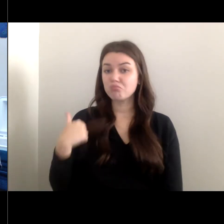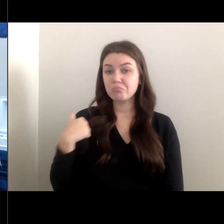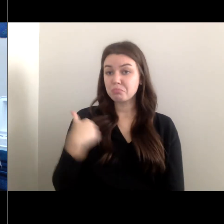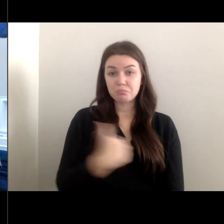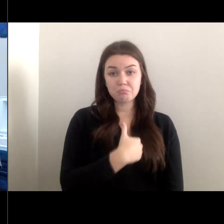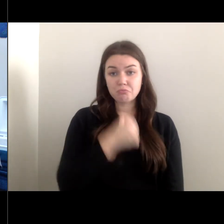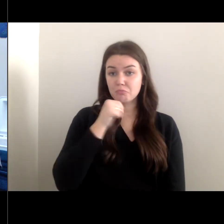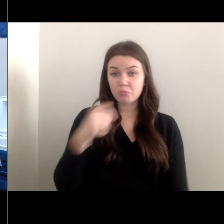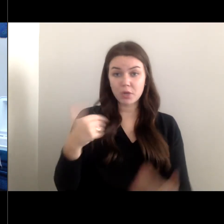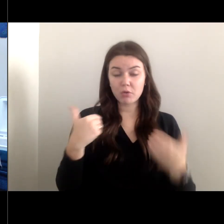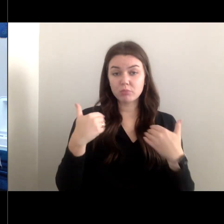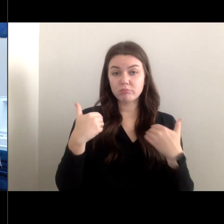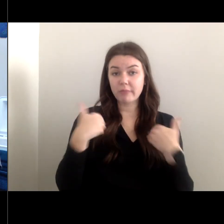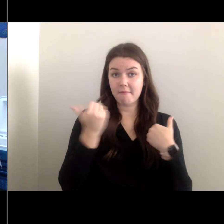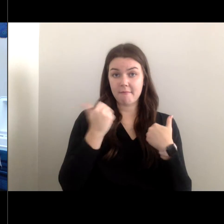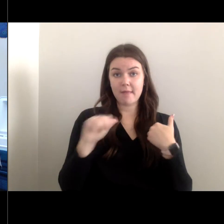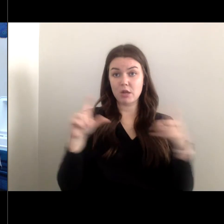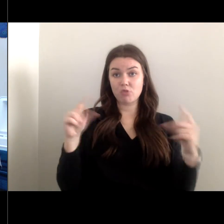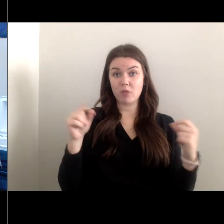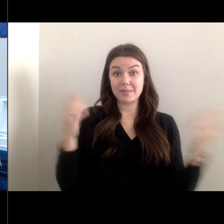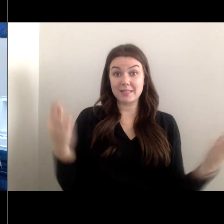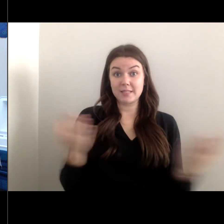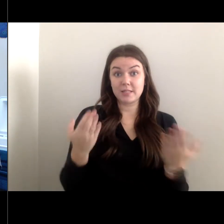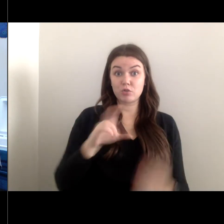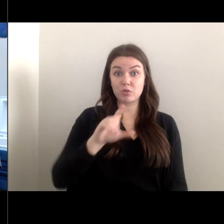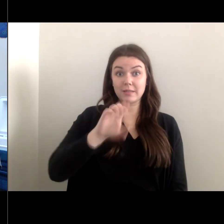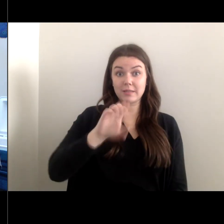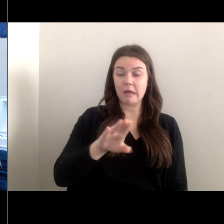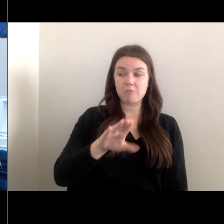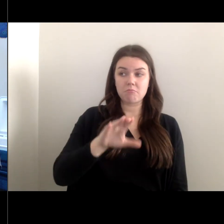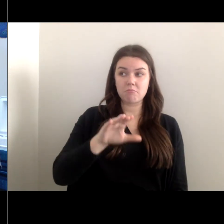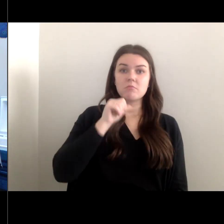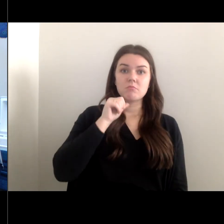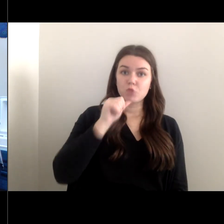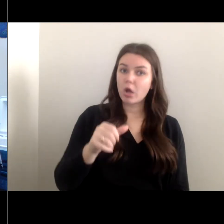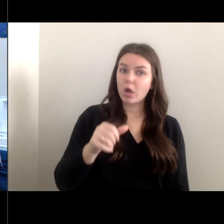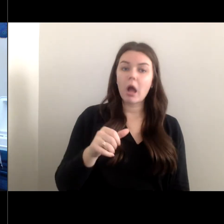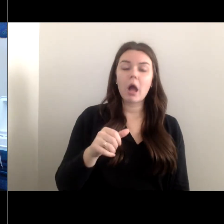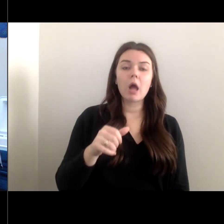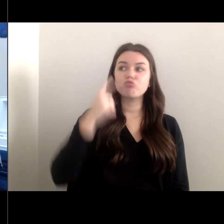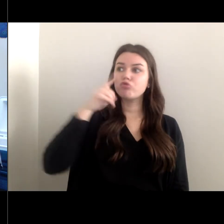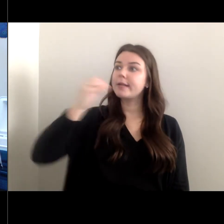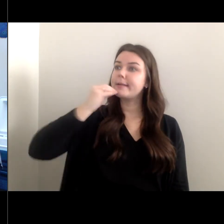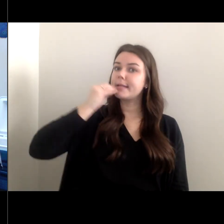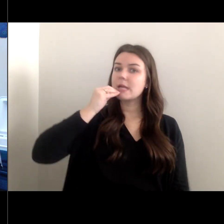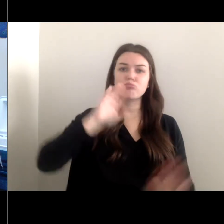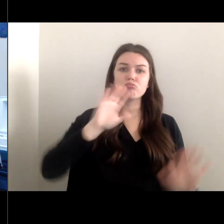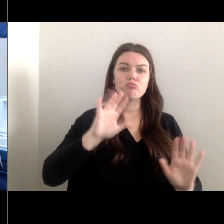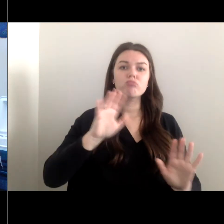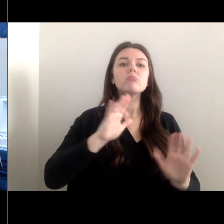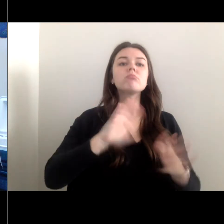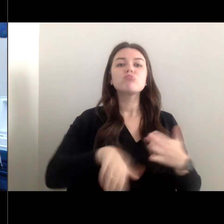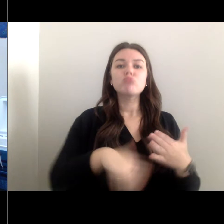None of the crab here at the lab are actually raised for people to eat. They're all used for science and for experiments.